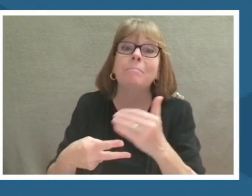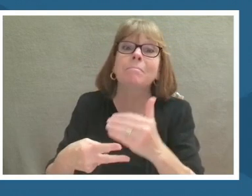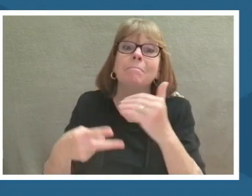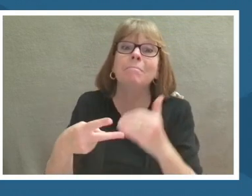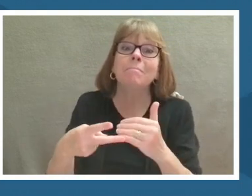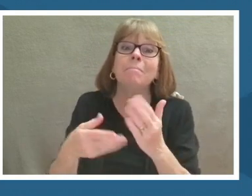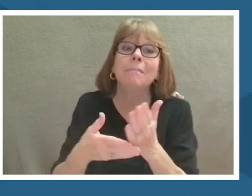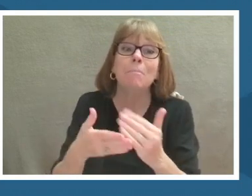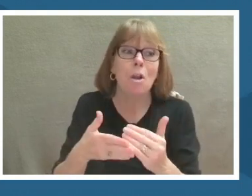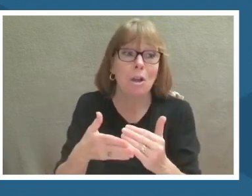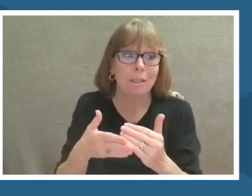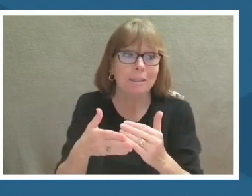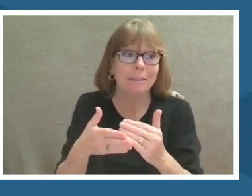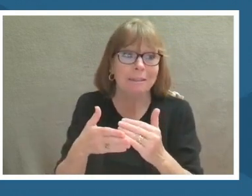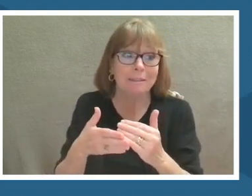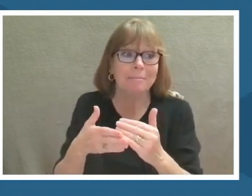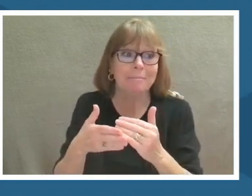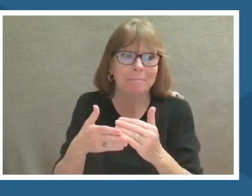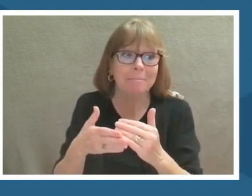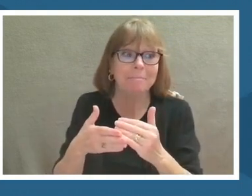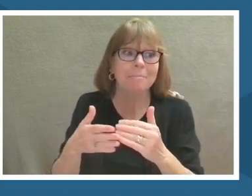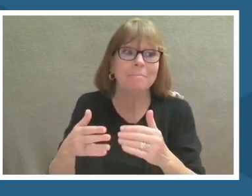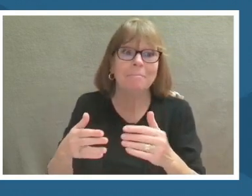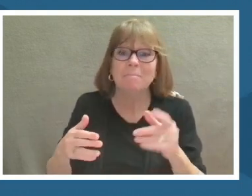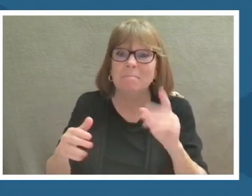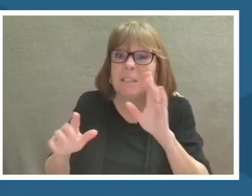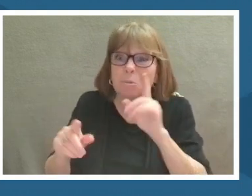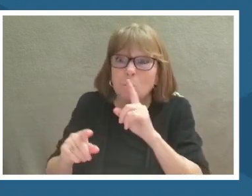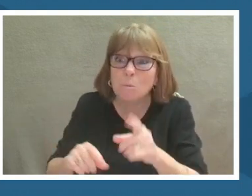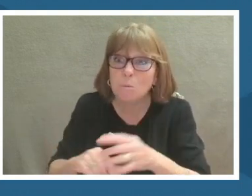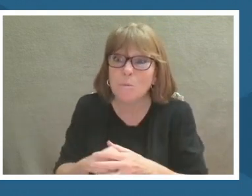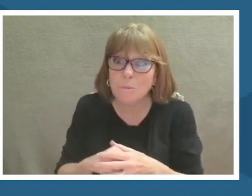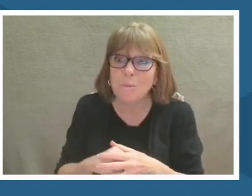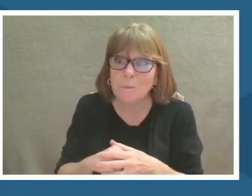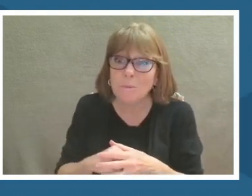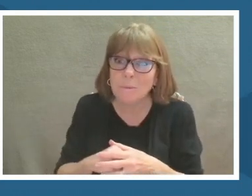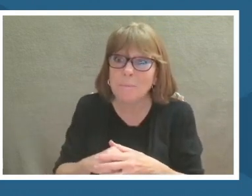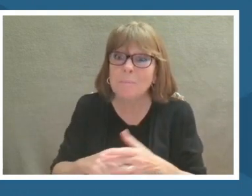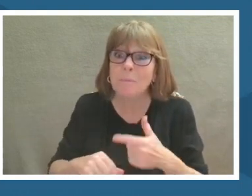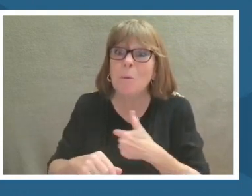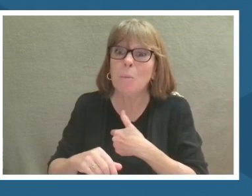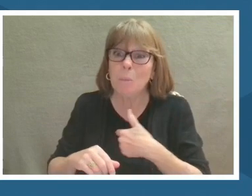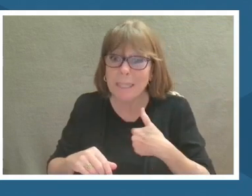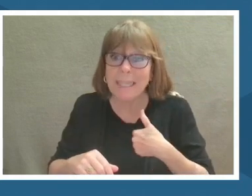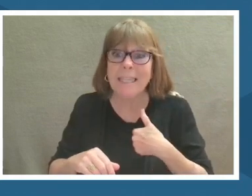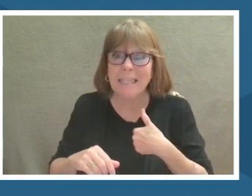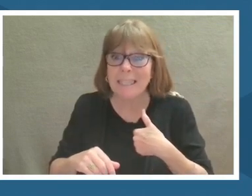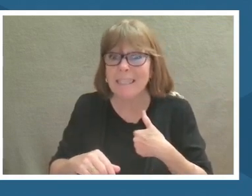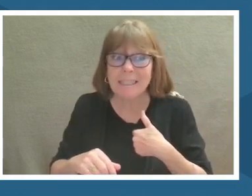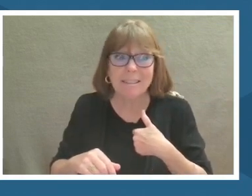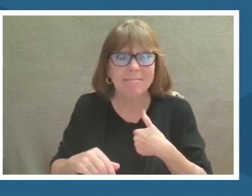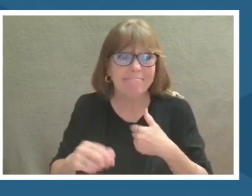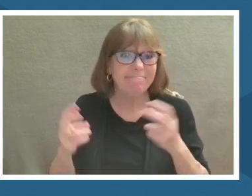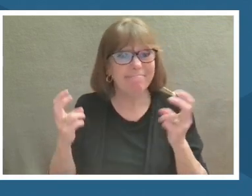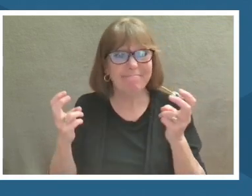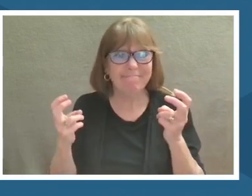know it is true that we are in